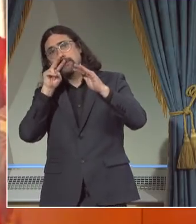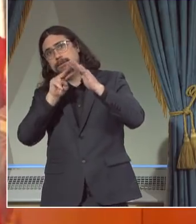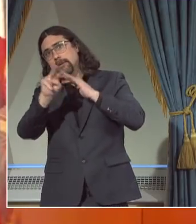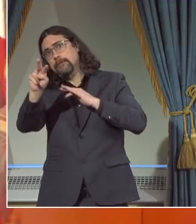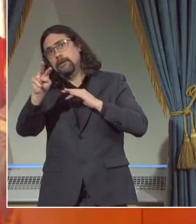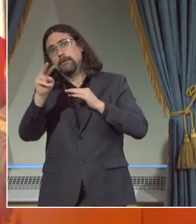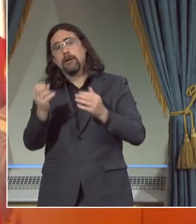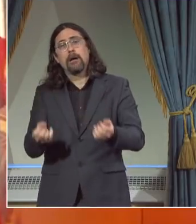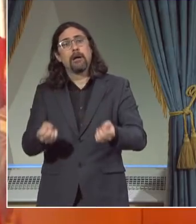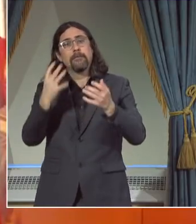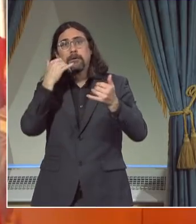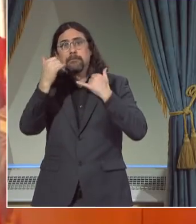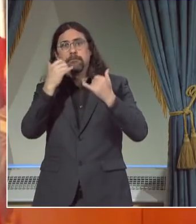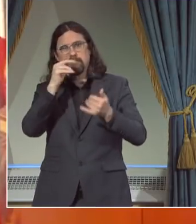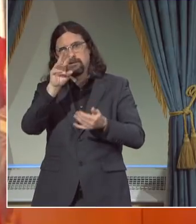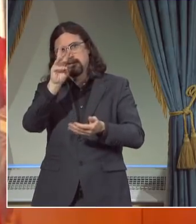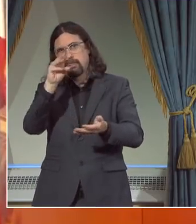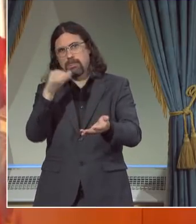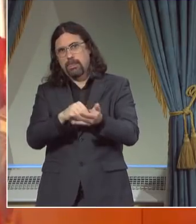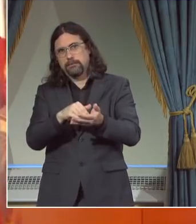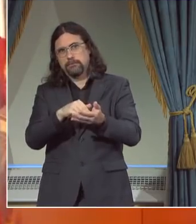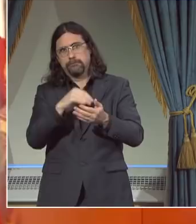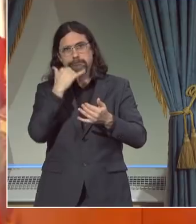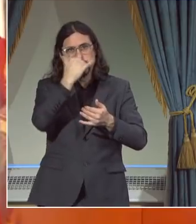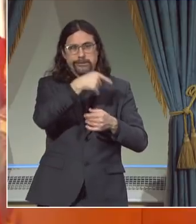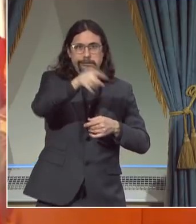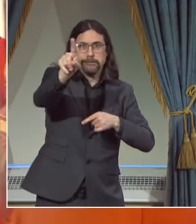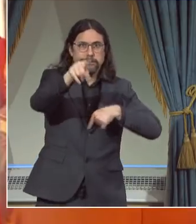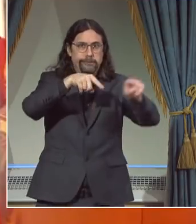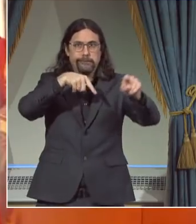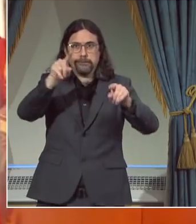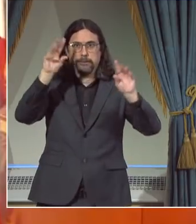HAS HAD IS SLOWING OUR RESPONSES, OF COURSE.